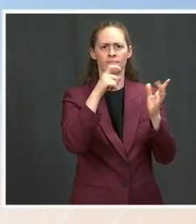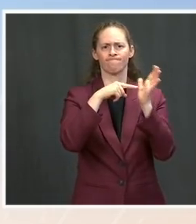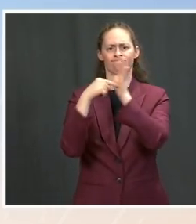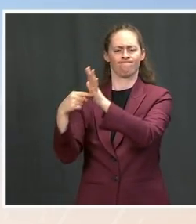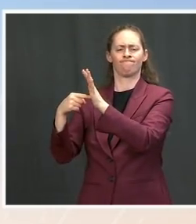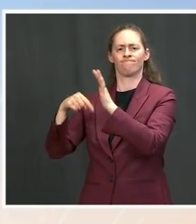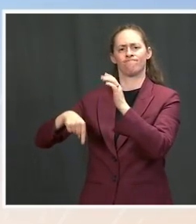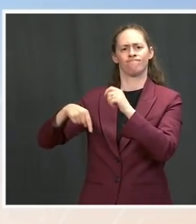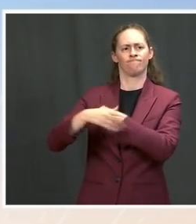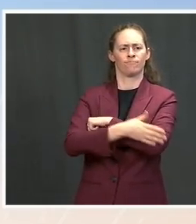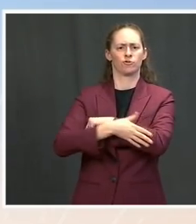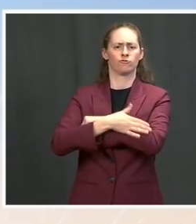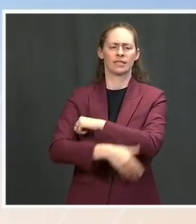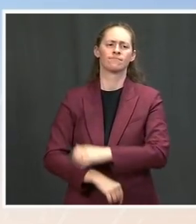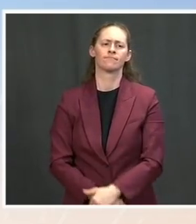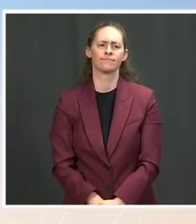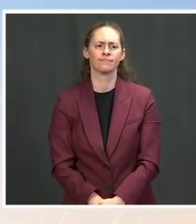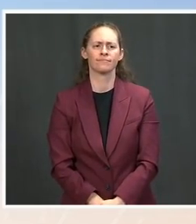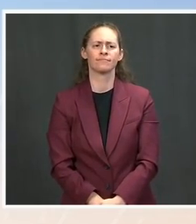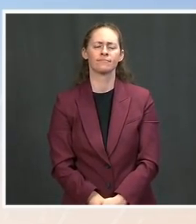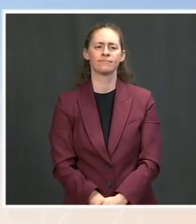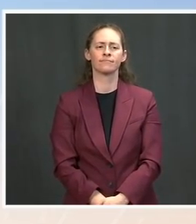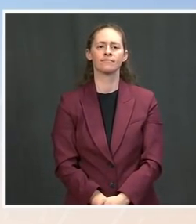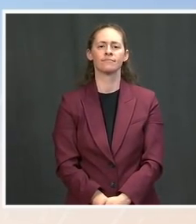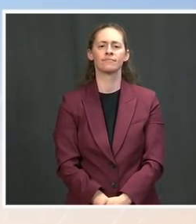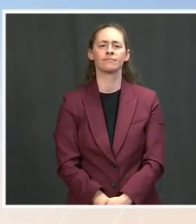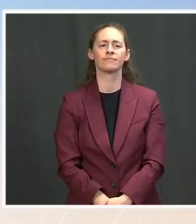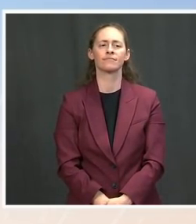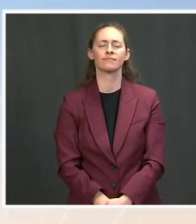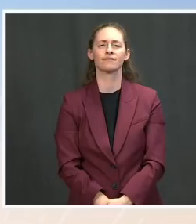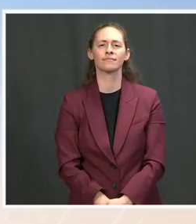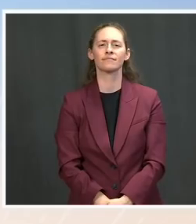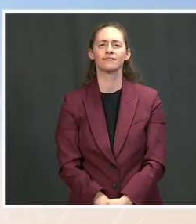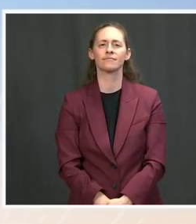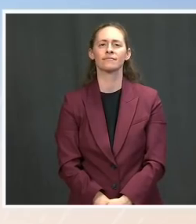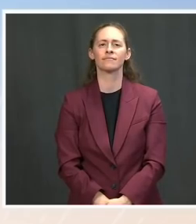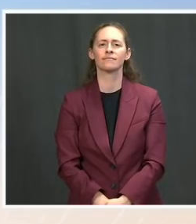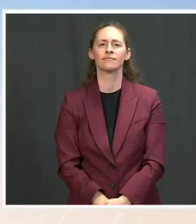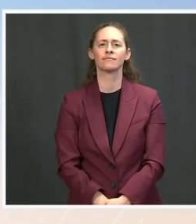The Press: Thank you. My second inquiry is on the President's speech to Congress last week.